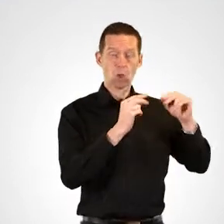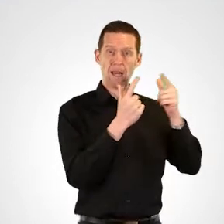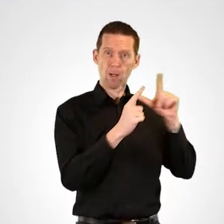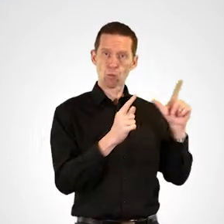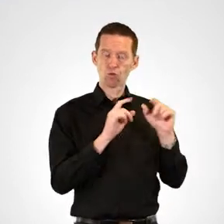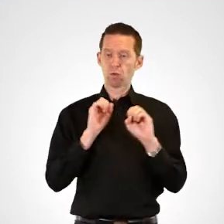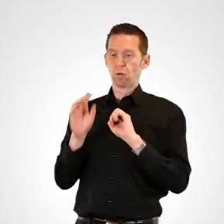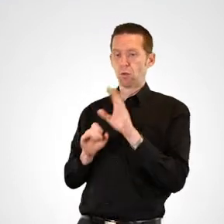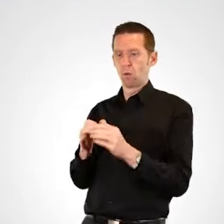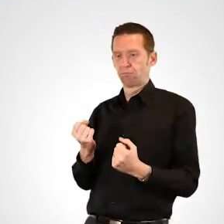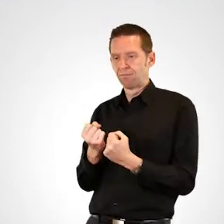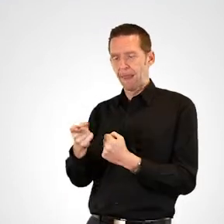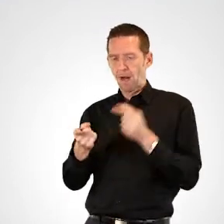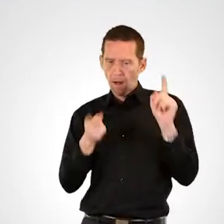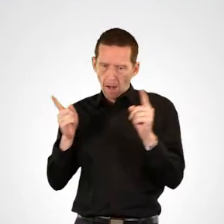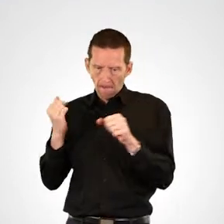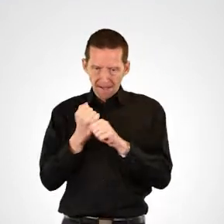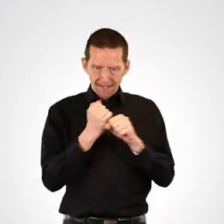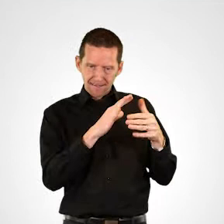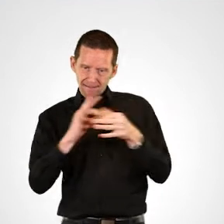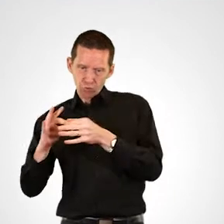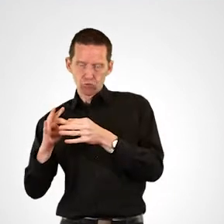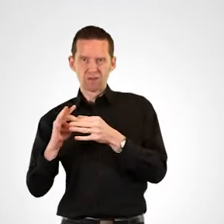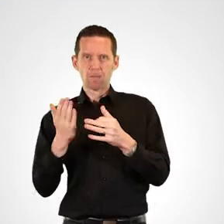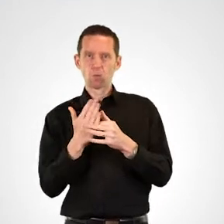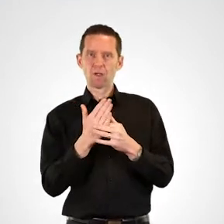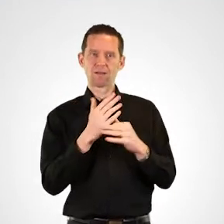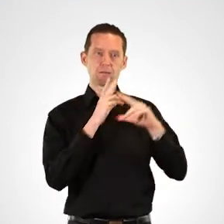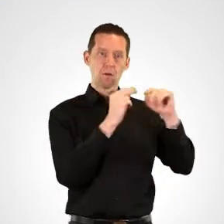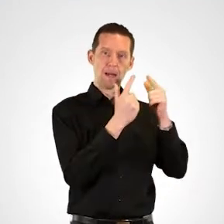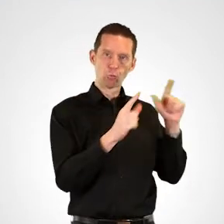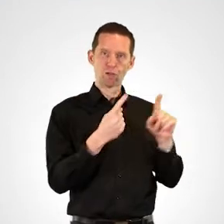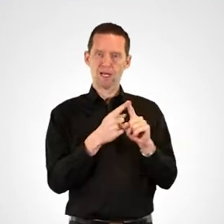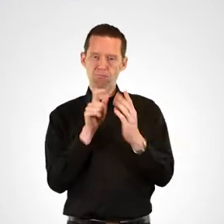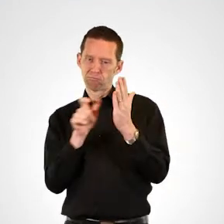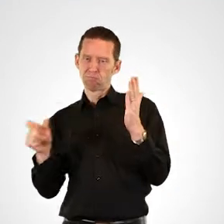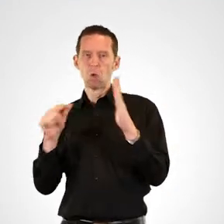that will assist them in making the connections and making those relationships between spoken language and print.